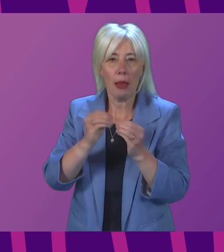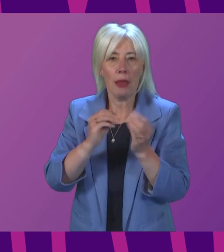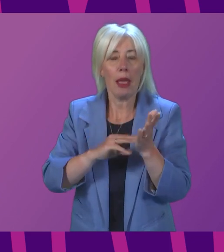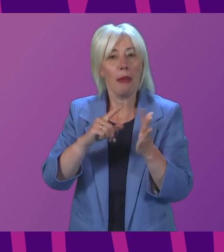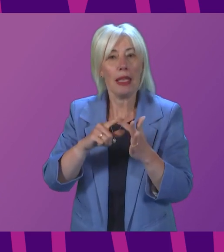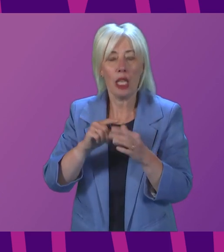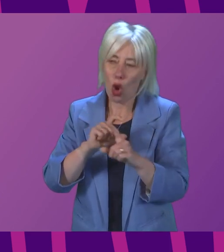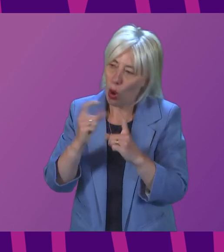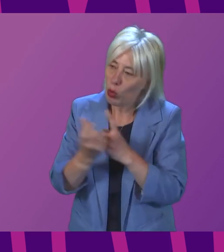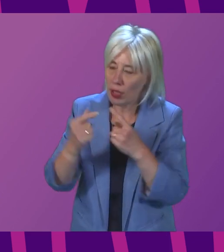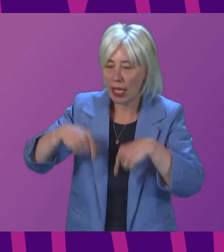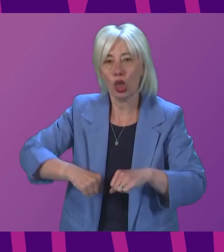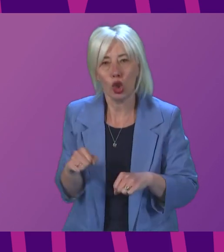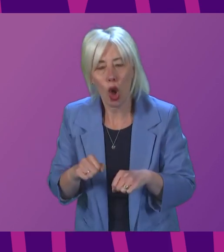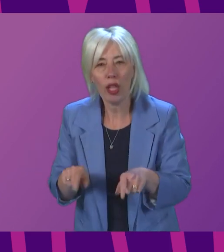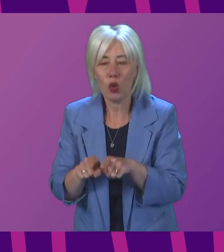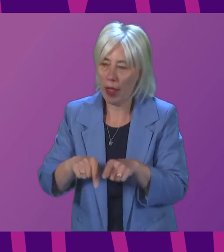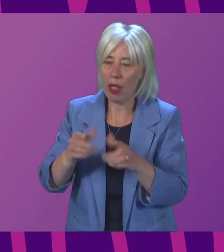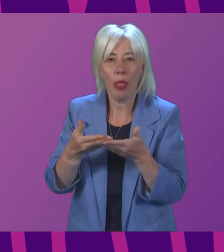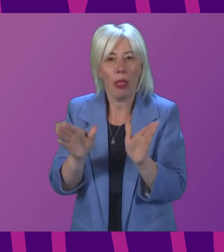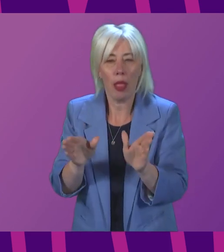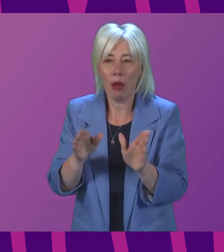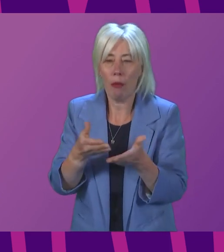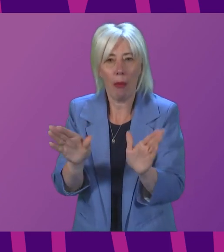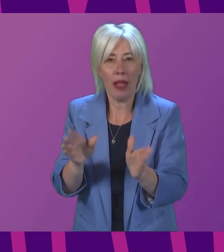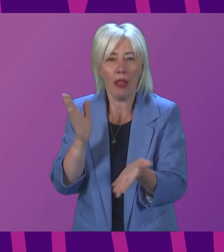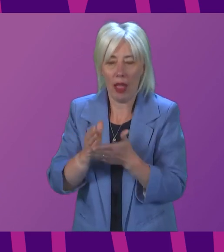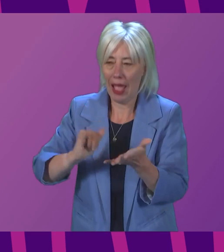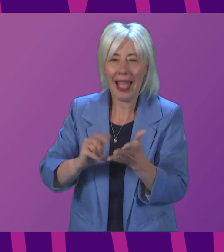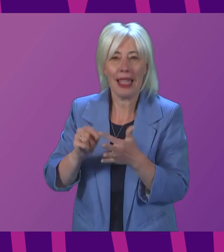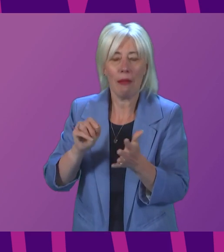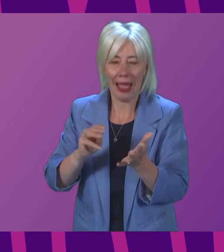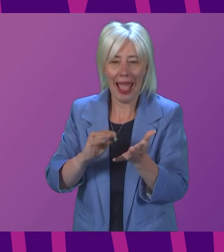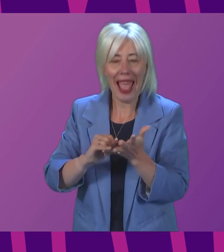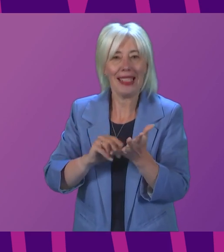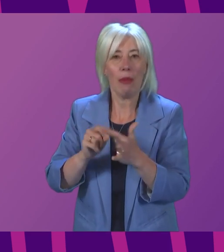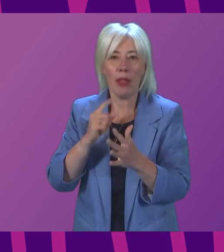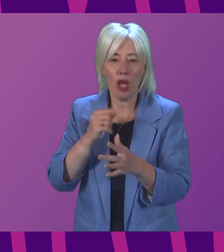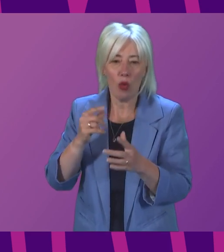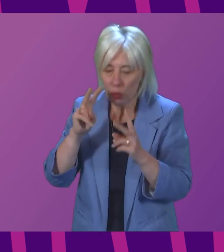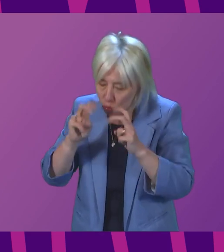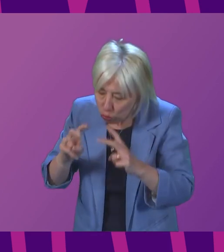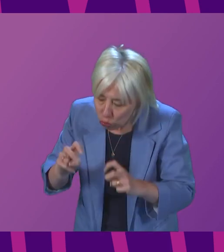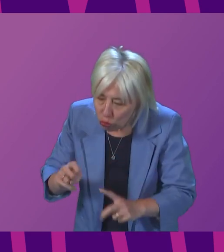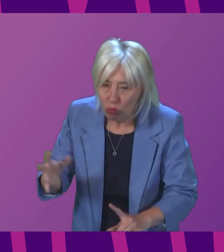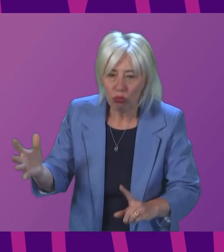and the broader public that her party will continue to root out and condemn toxic racist